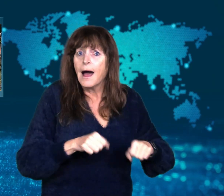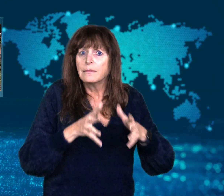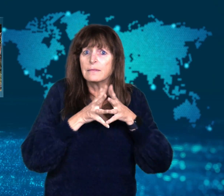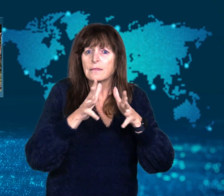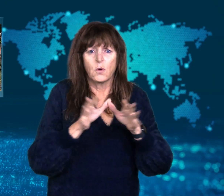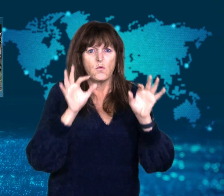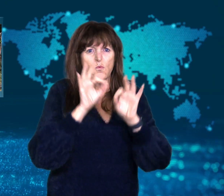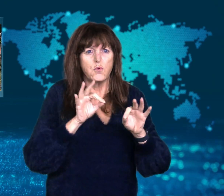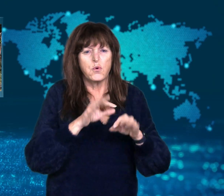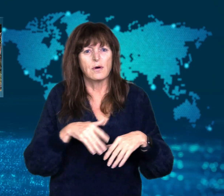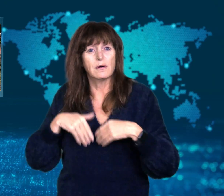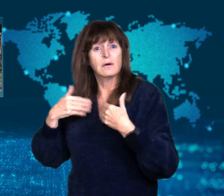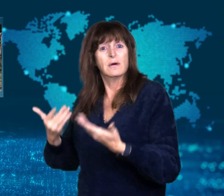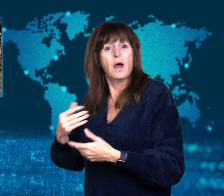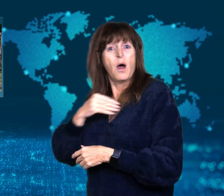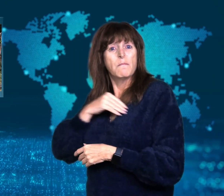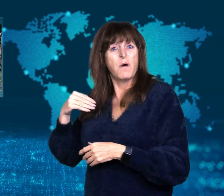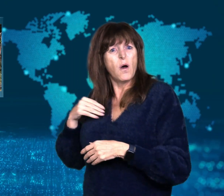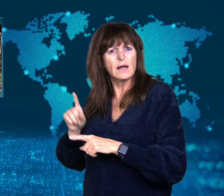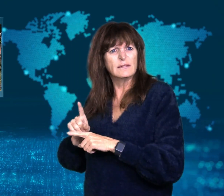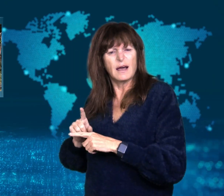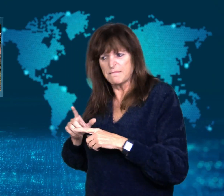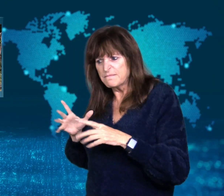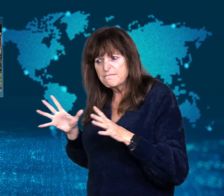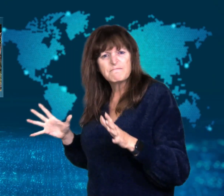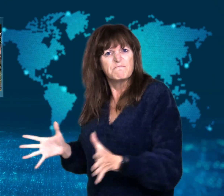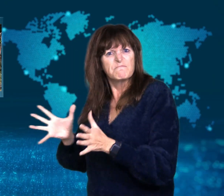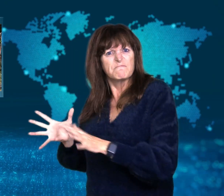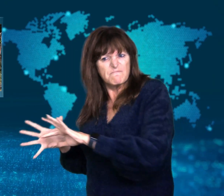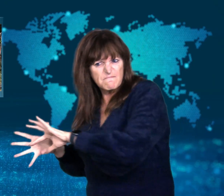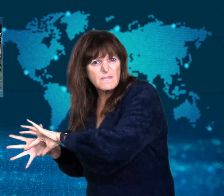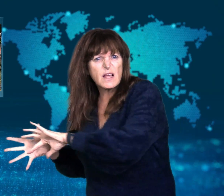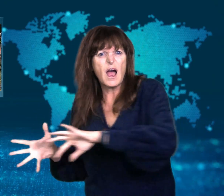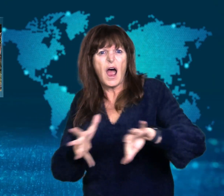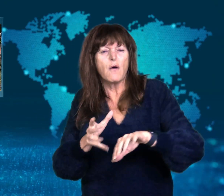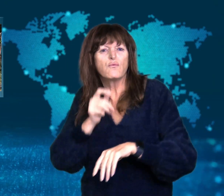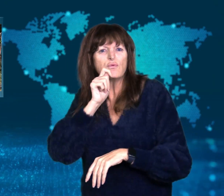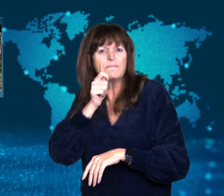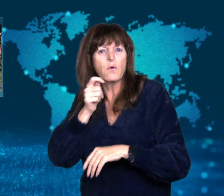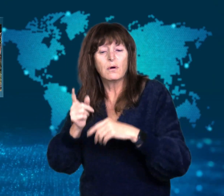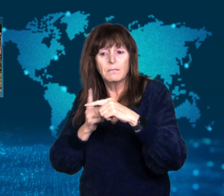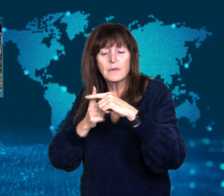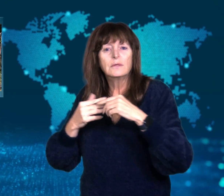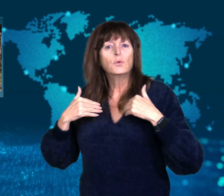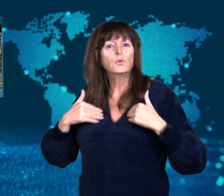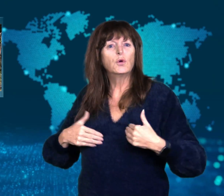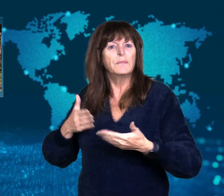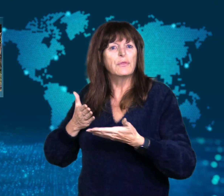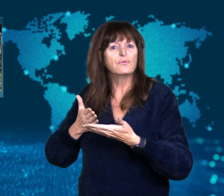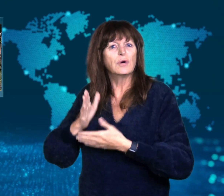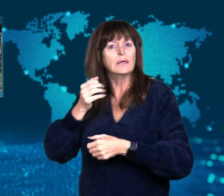and Poland is discouraging reporters and human rights workers